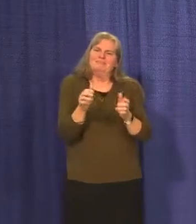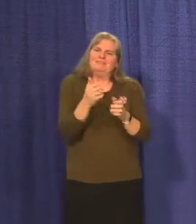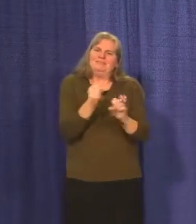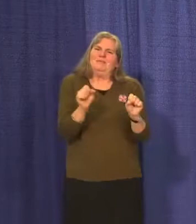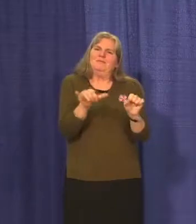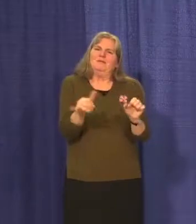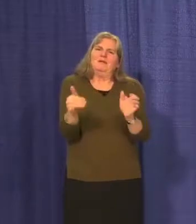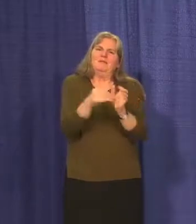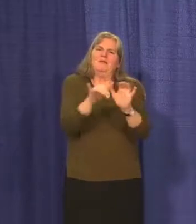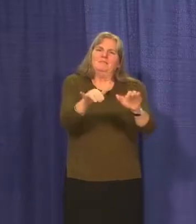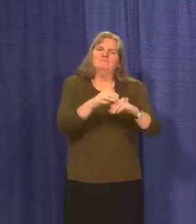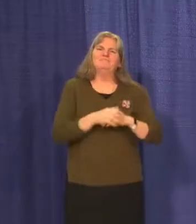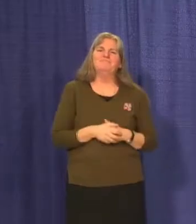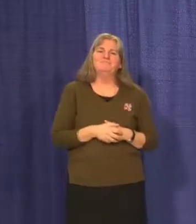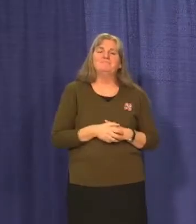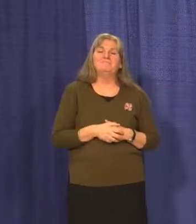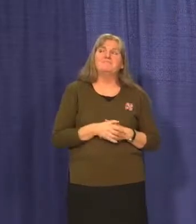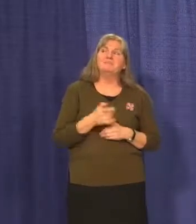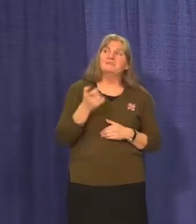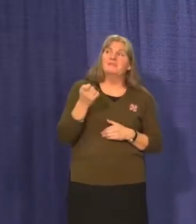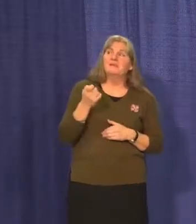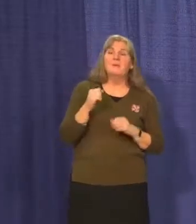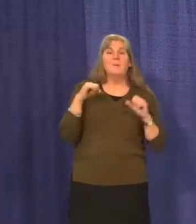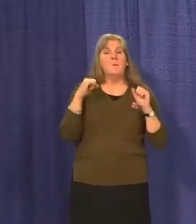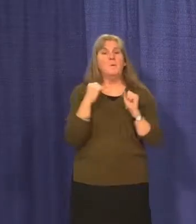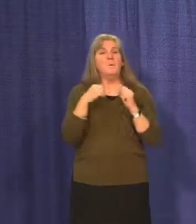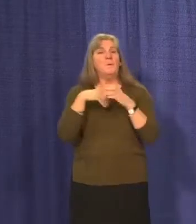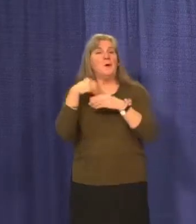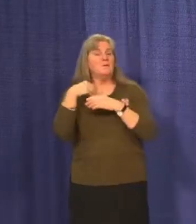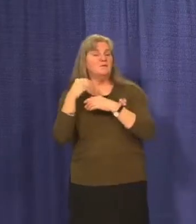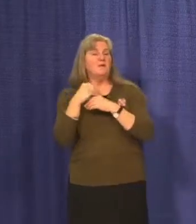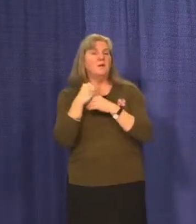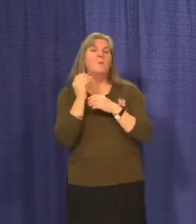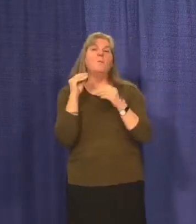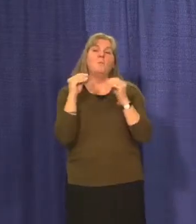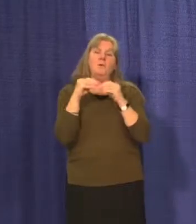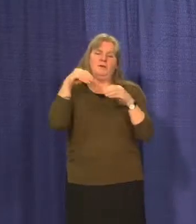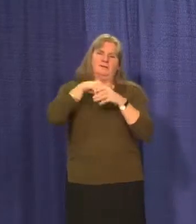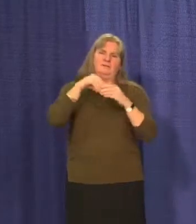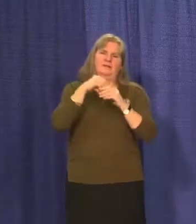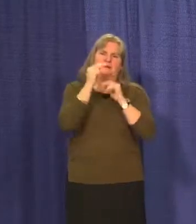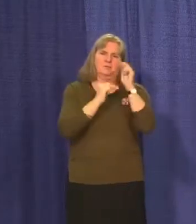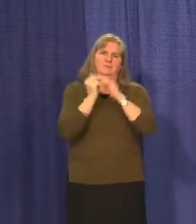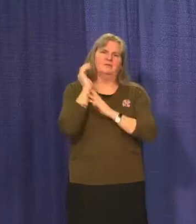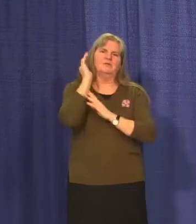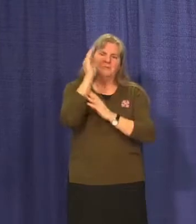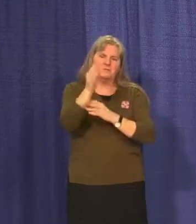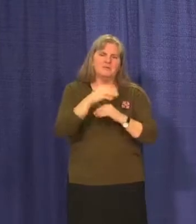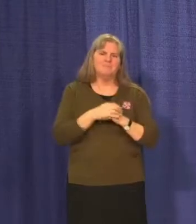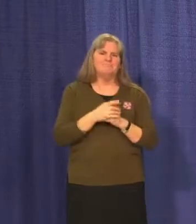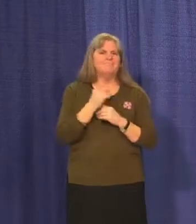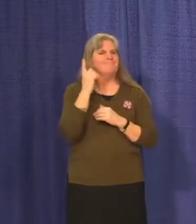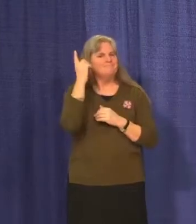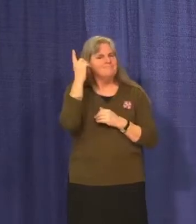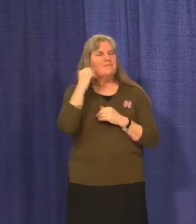can. As the days cool off, we will be spending more time inside.